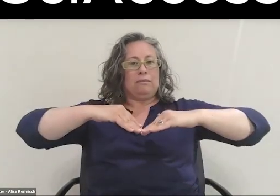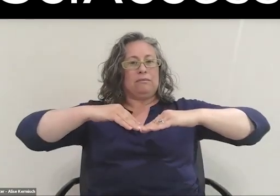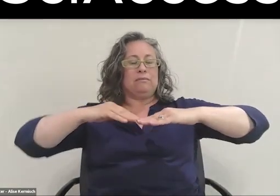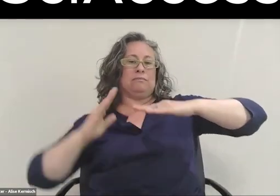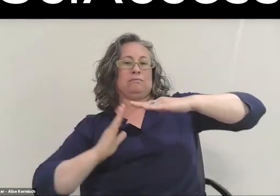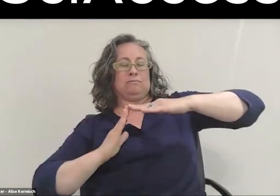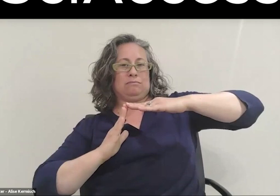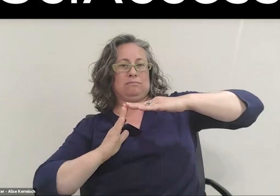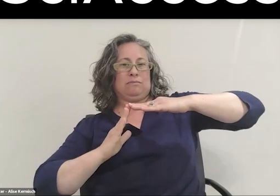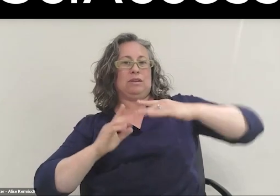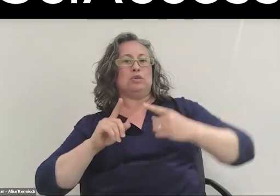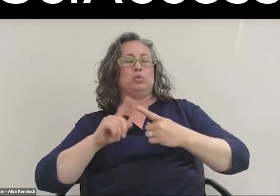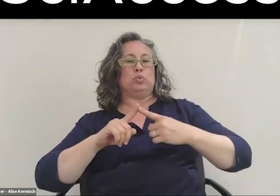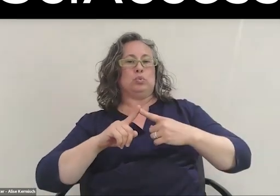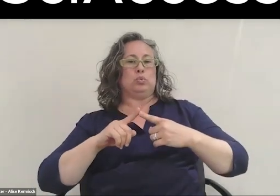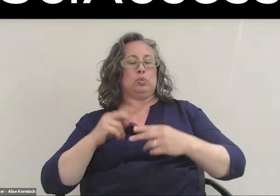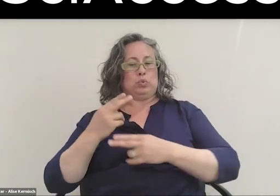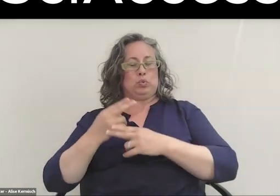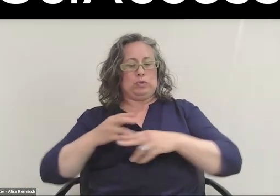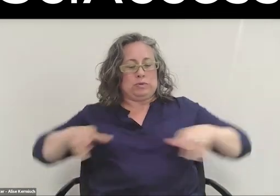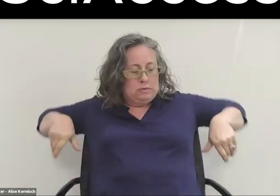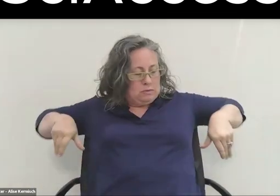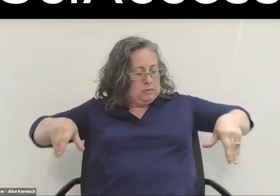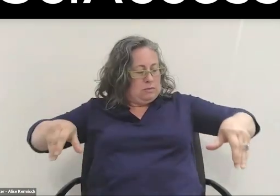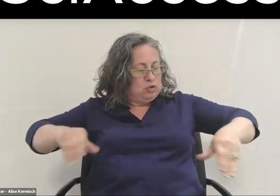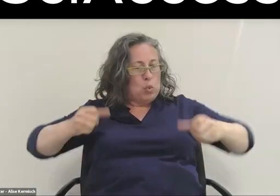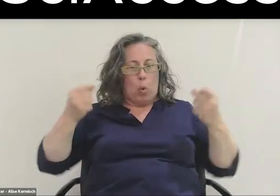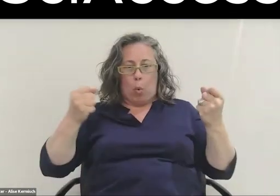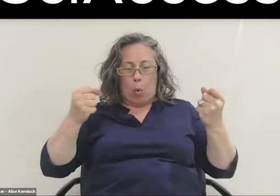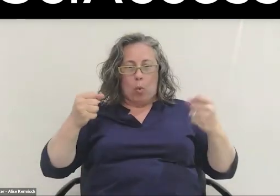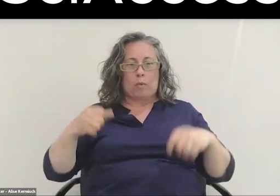to hold it in place, and the students put their team name